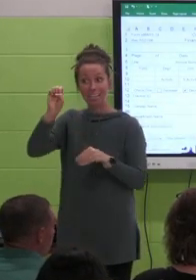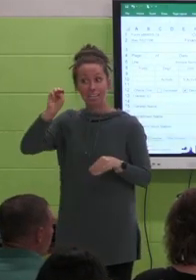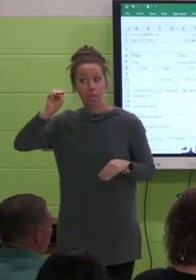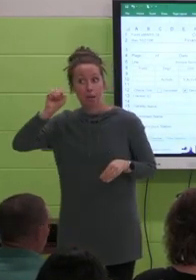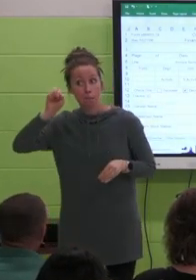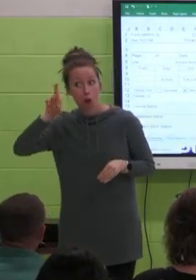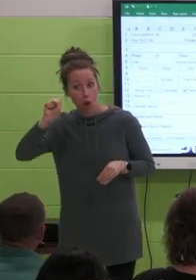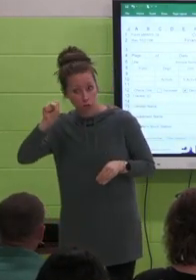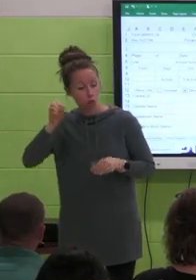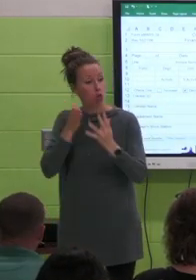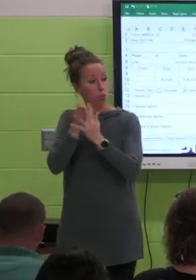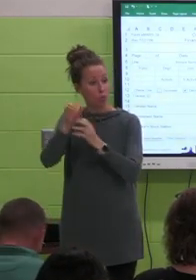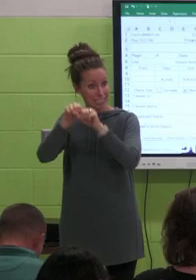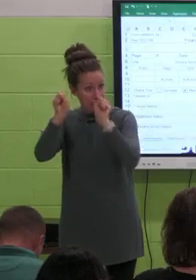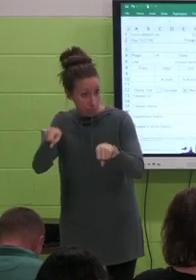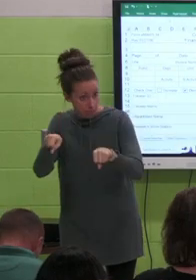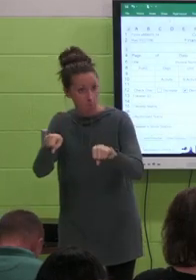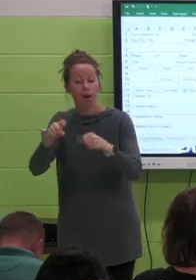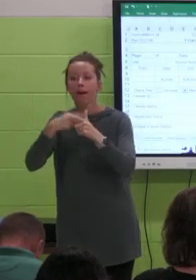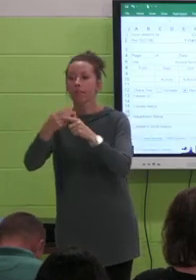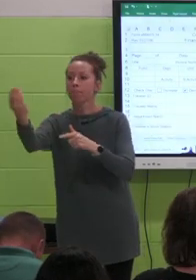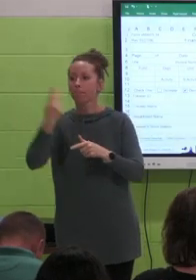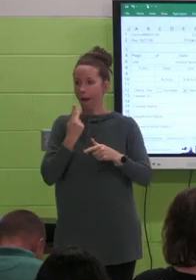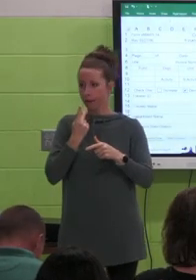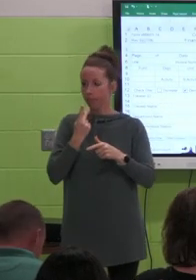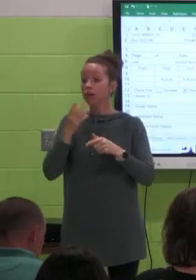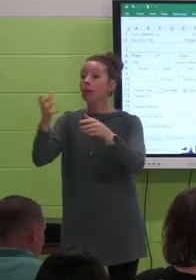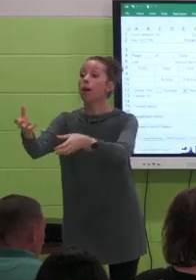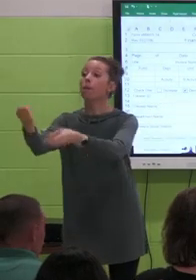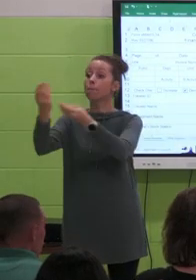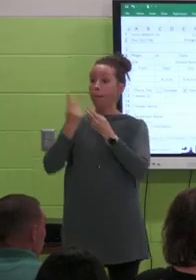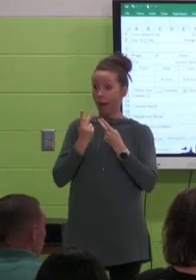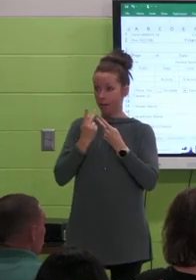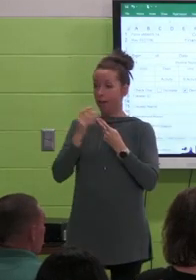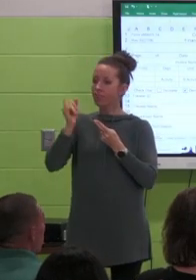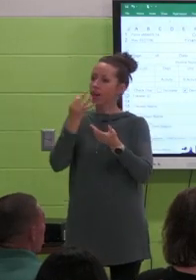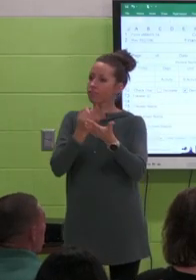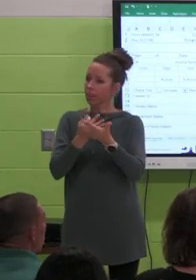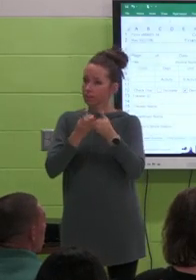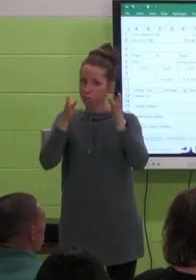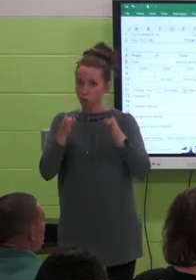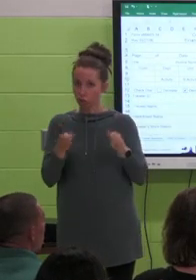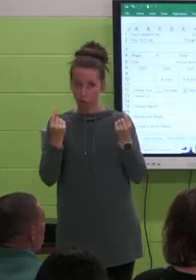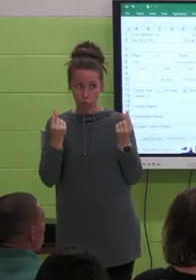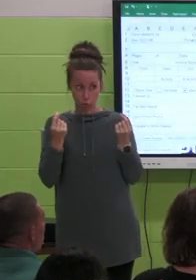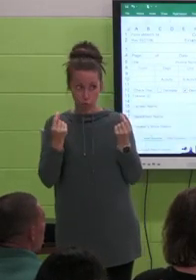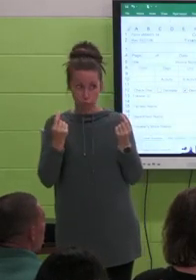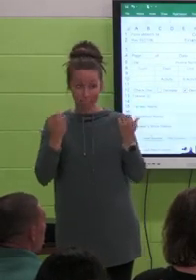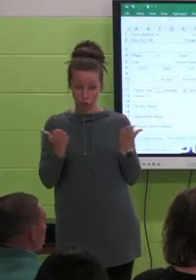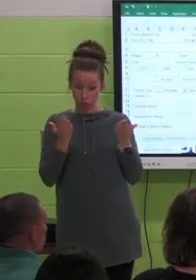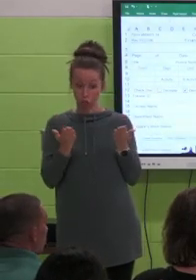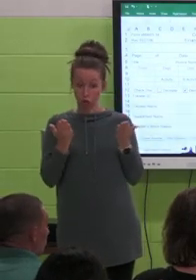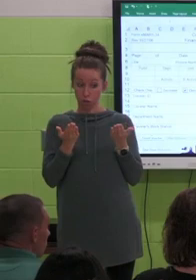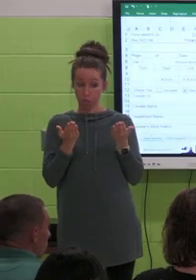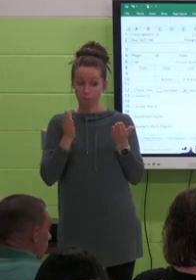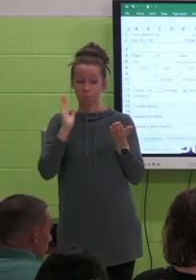through the system then it comes back whenever it comes back the finance person here uhhuh puts the